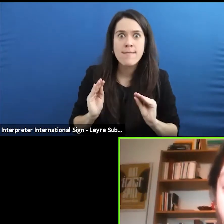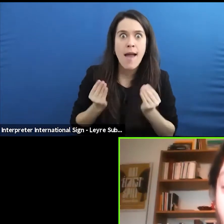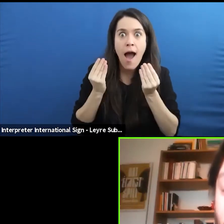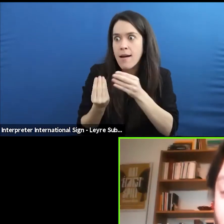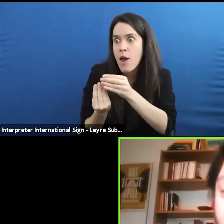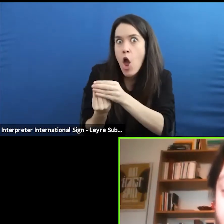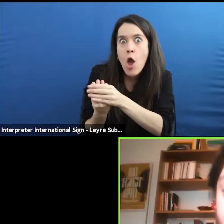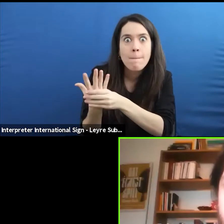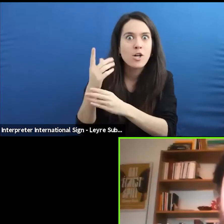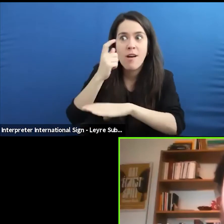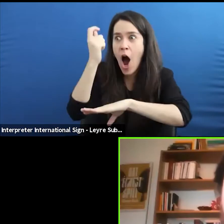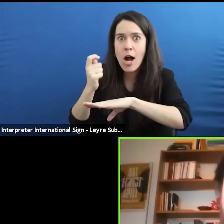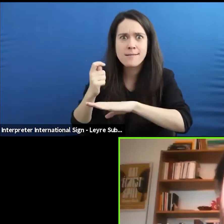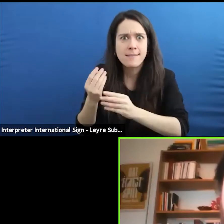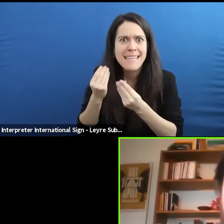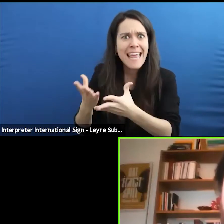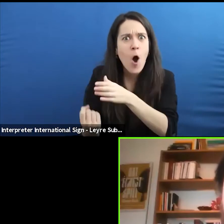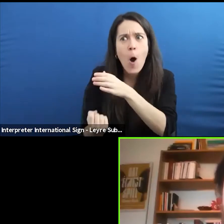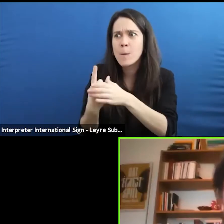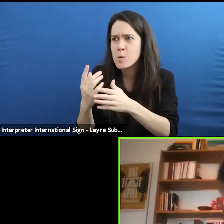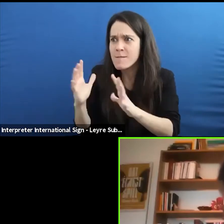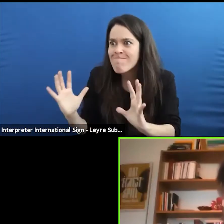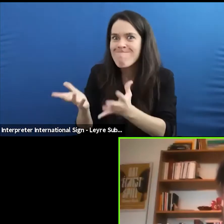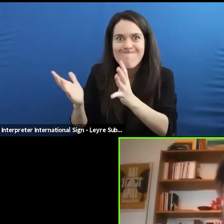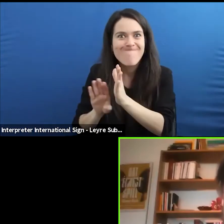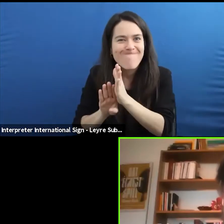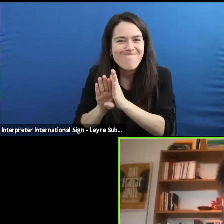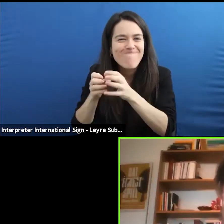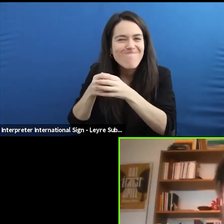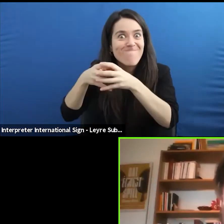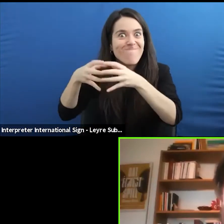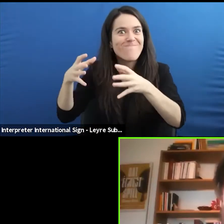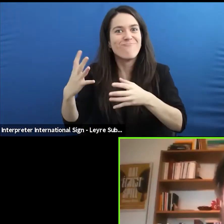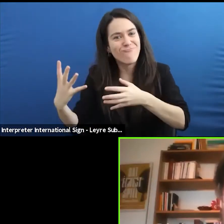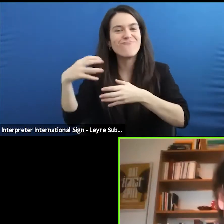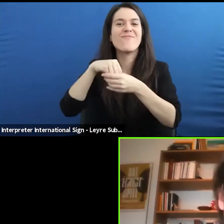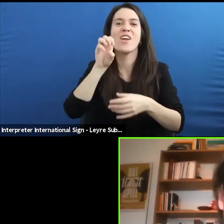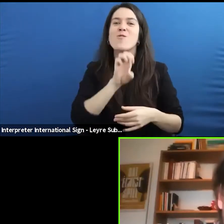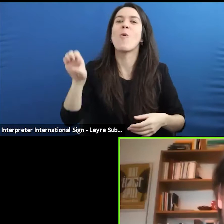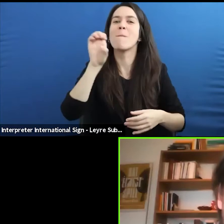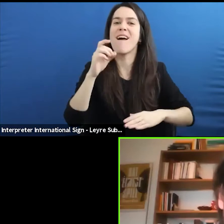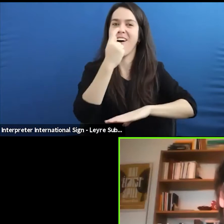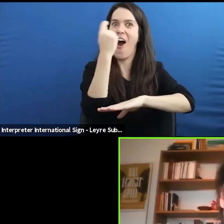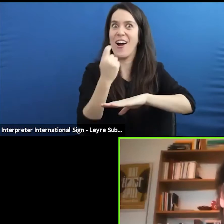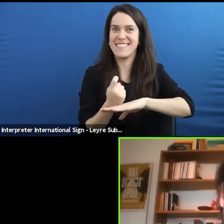opportunities and support them in becoming truly European artists. We've heard from artists and